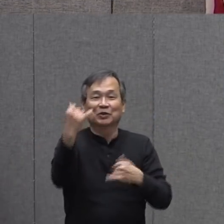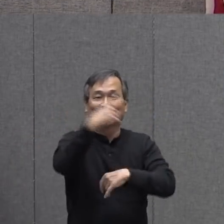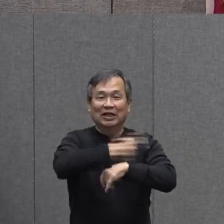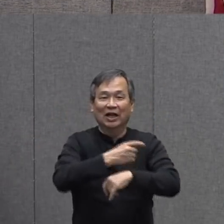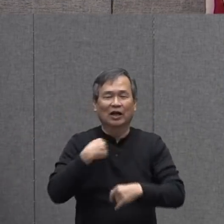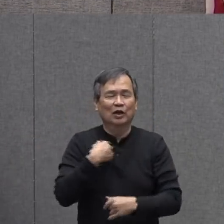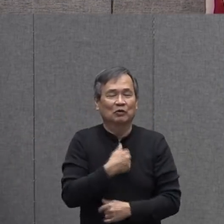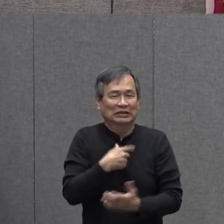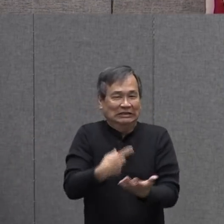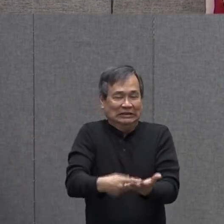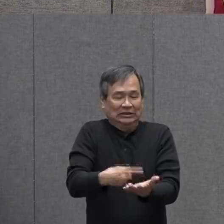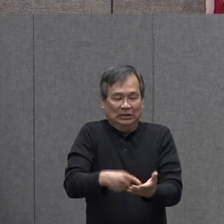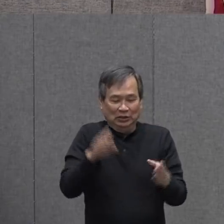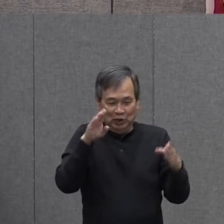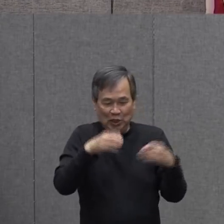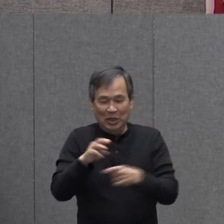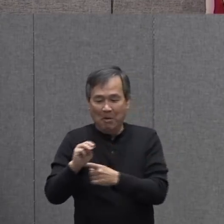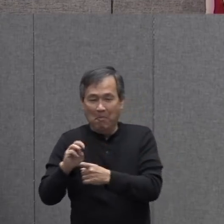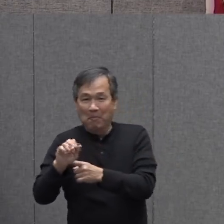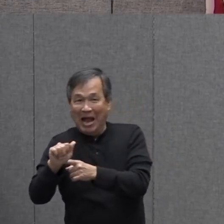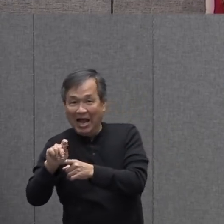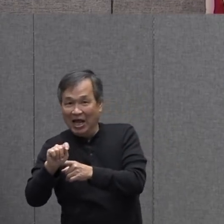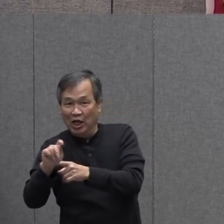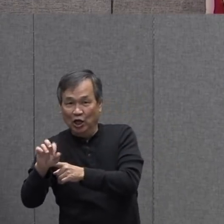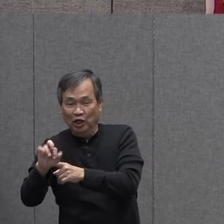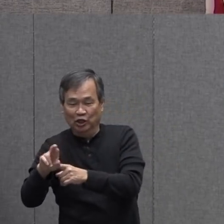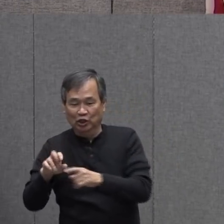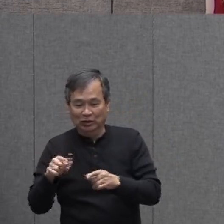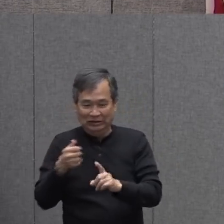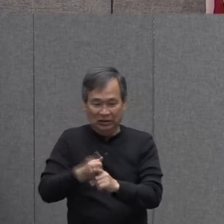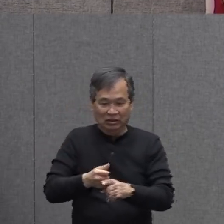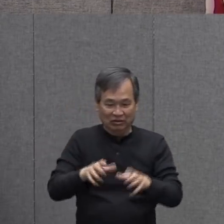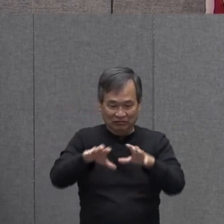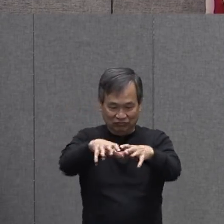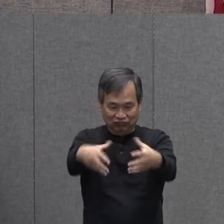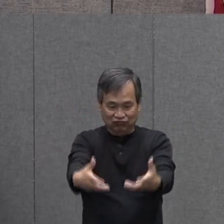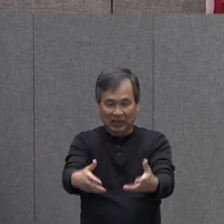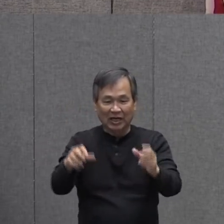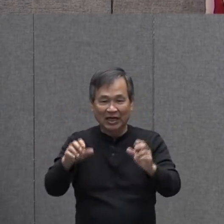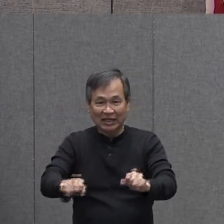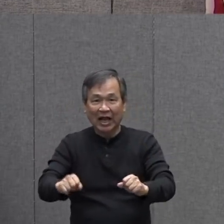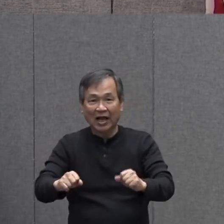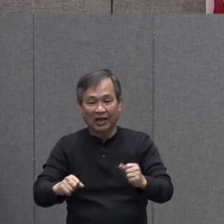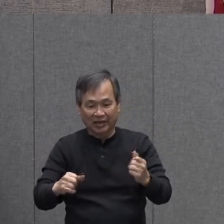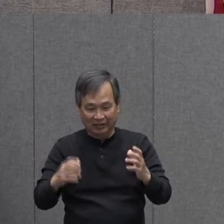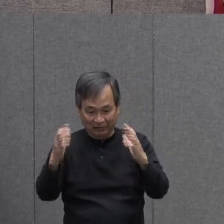is how matter can be broken down, disassembled, and put back together,